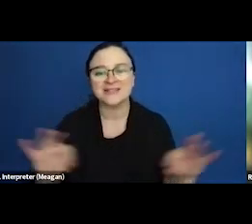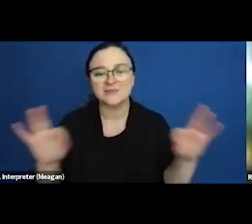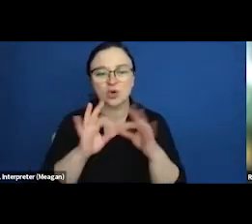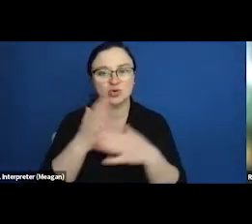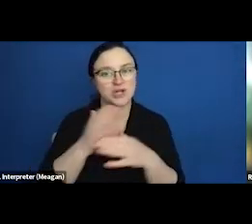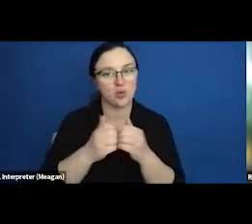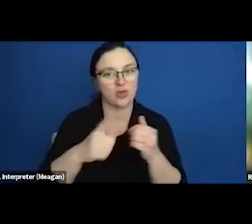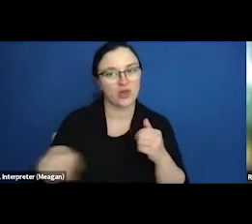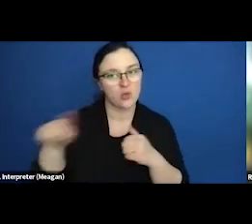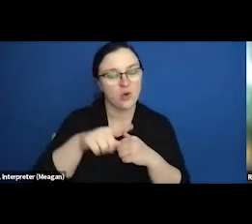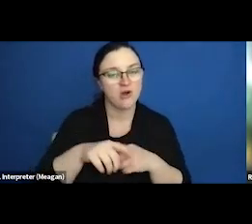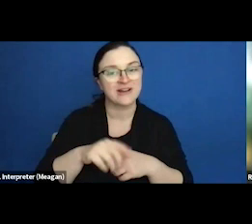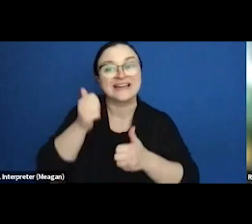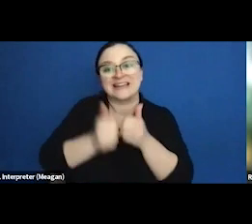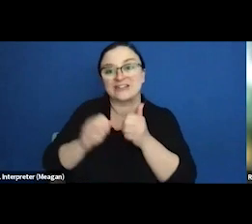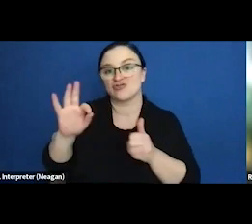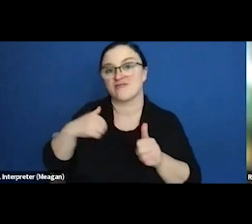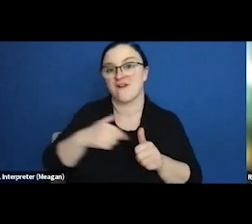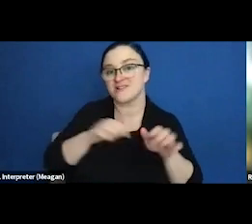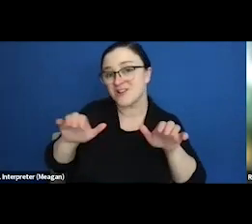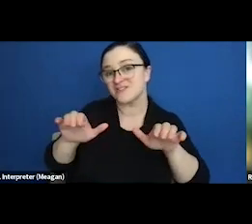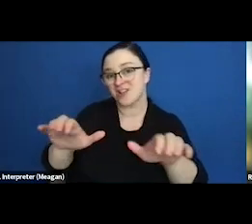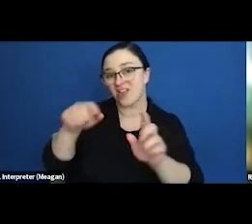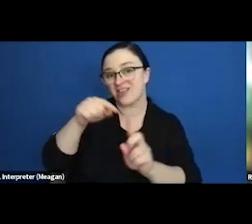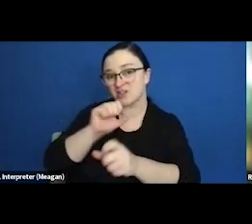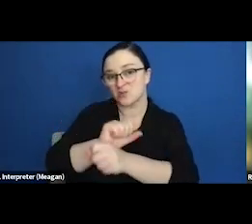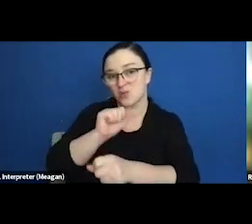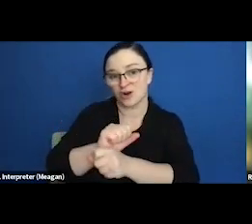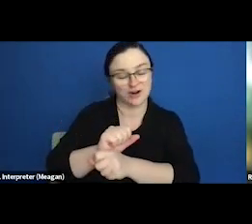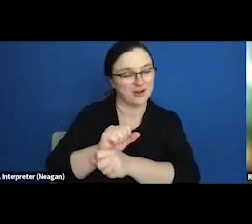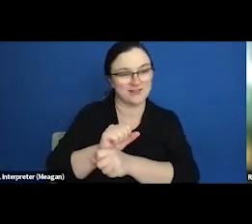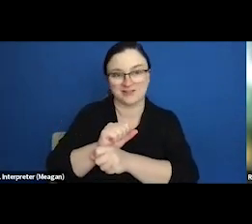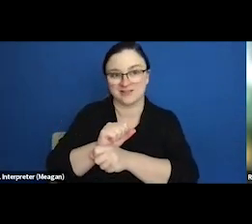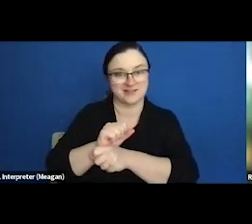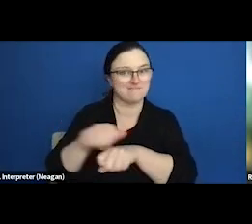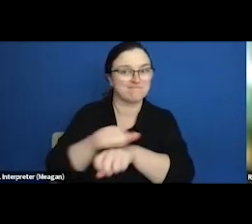is that each of us has done this work on the front lines in communities,